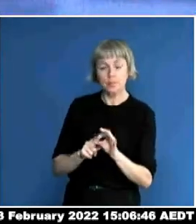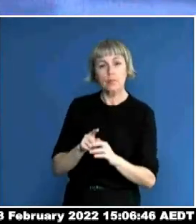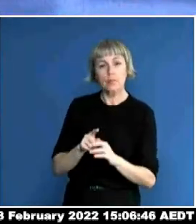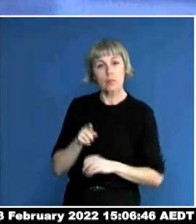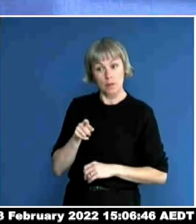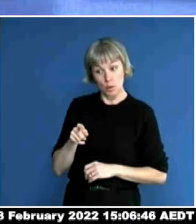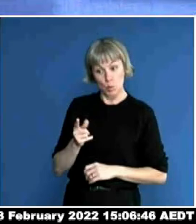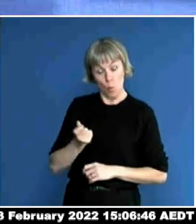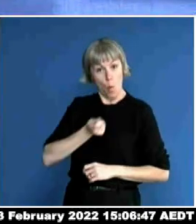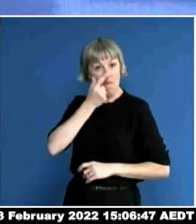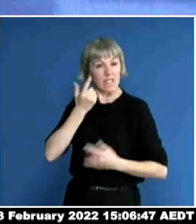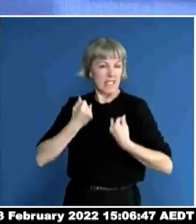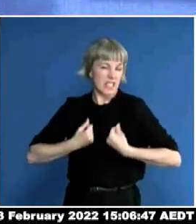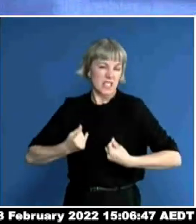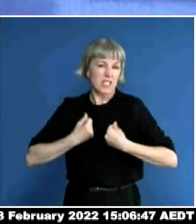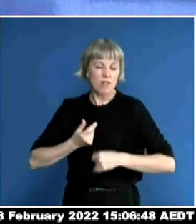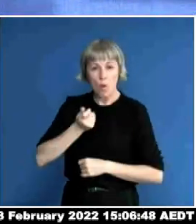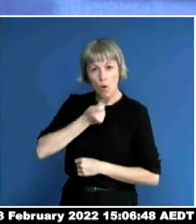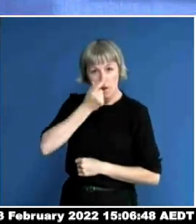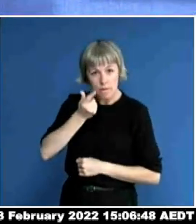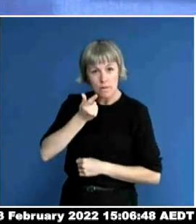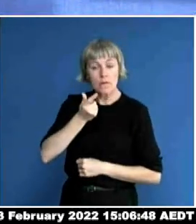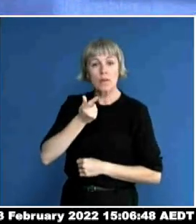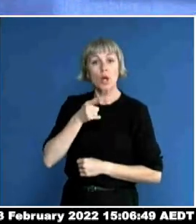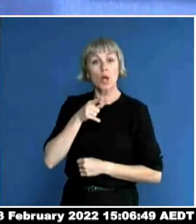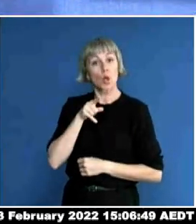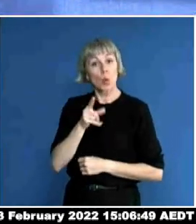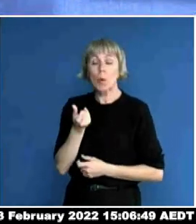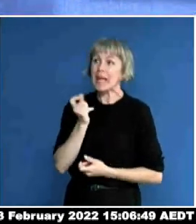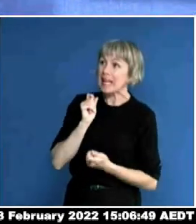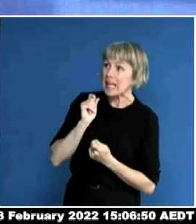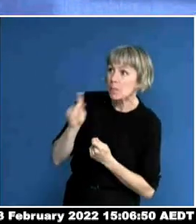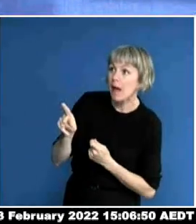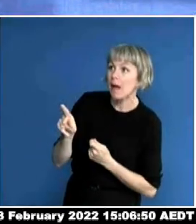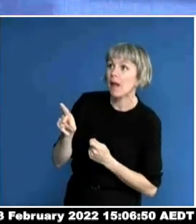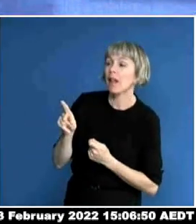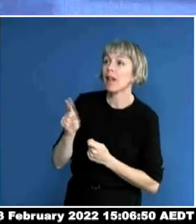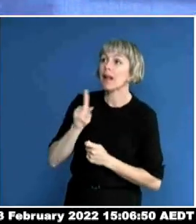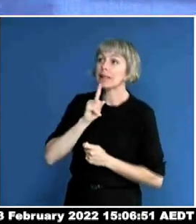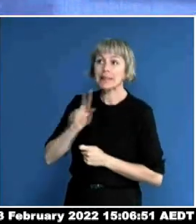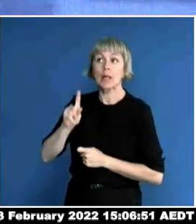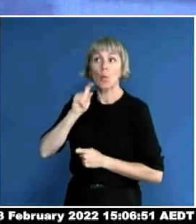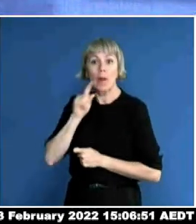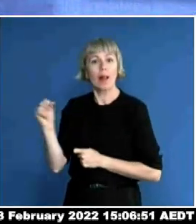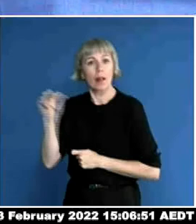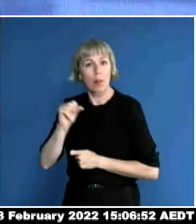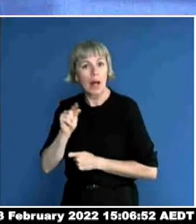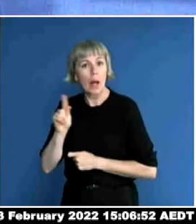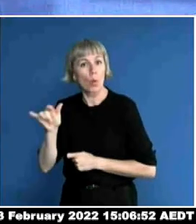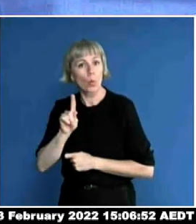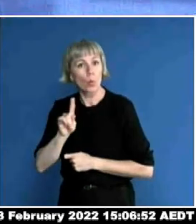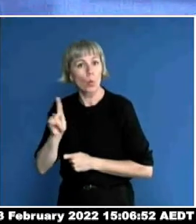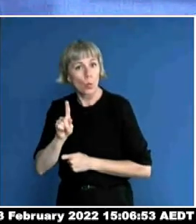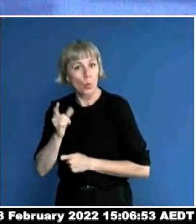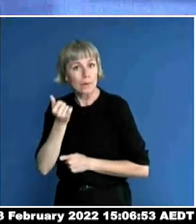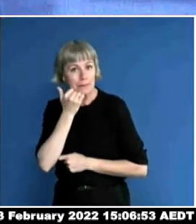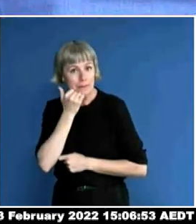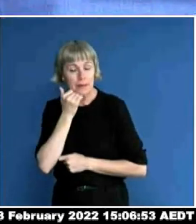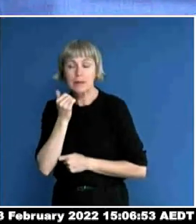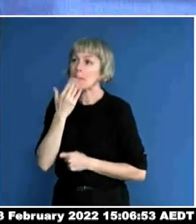you would return to work and you asked for a position description to be finalised. And you also wanted to have a pay increase.